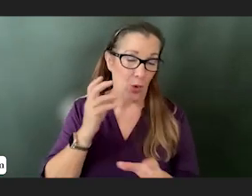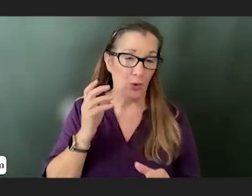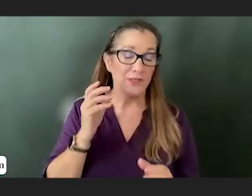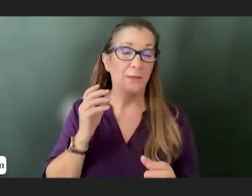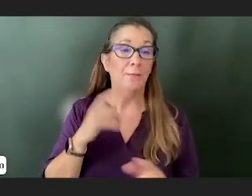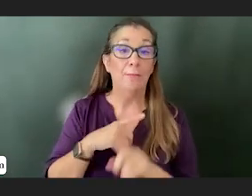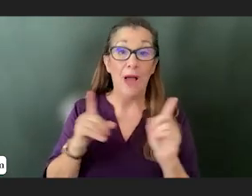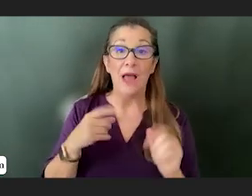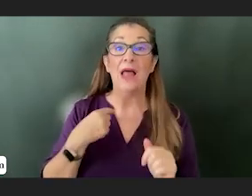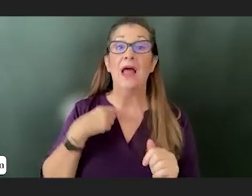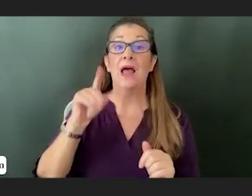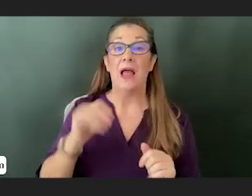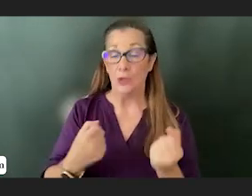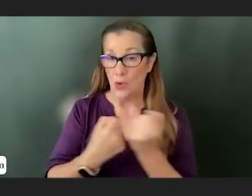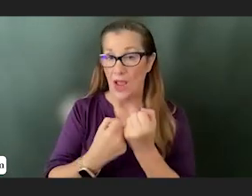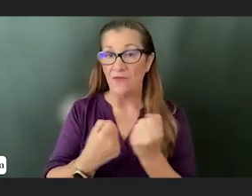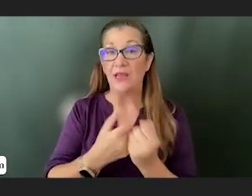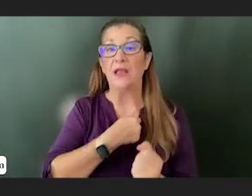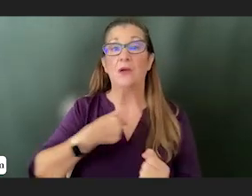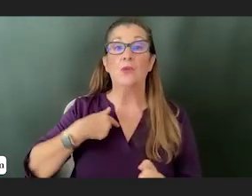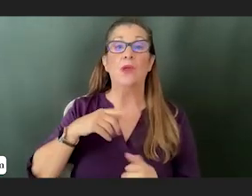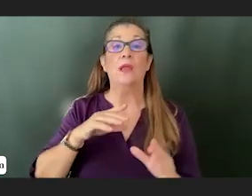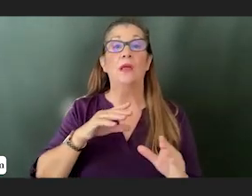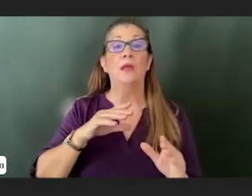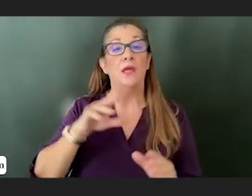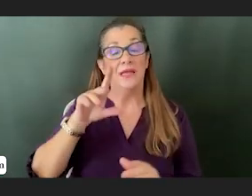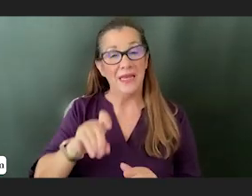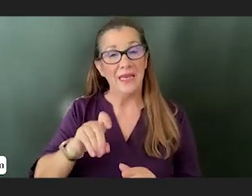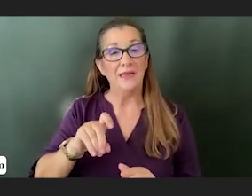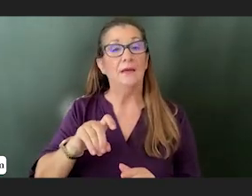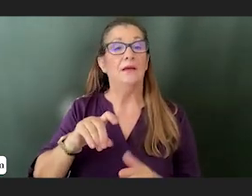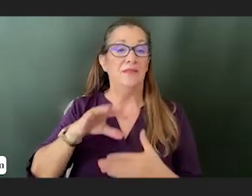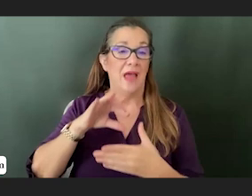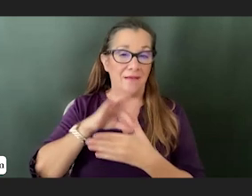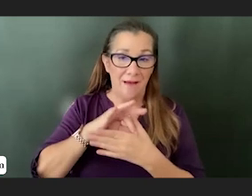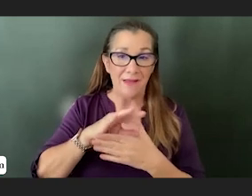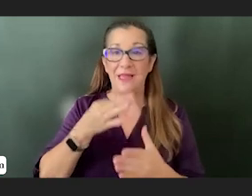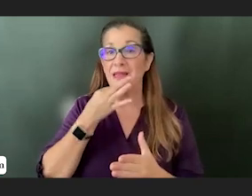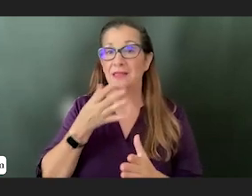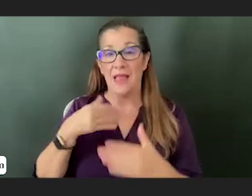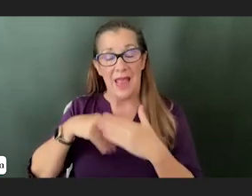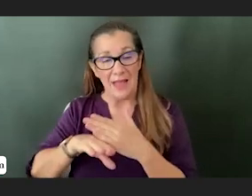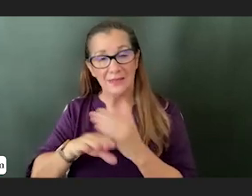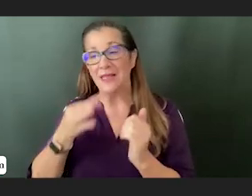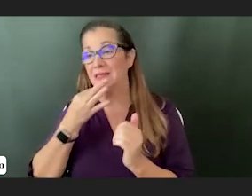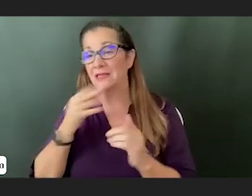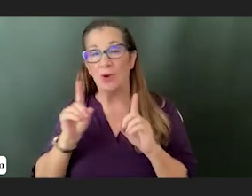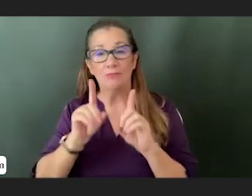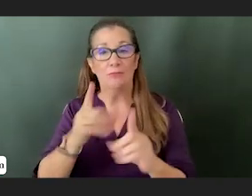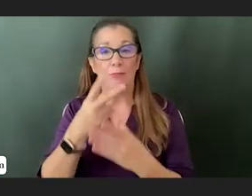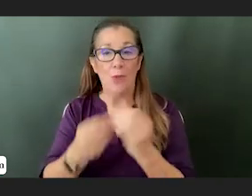But I do advocate that we need that content expert and that sort of accommodations or access expert to work somewhat collaboratively.